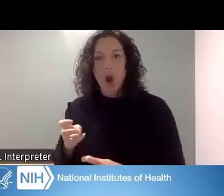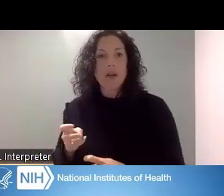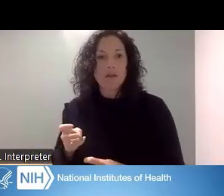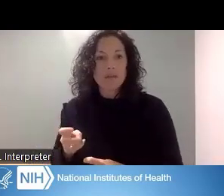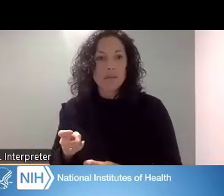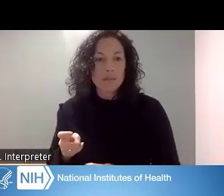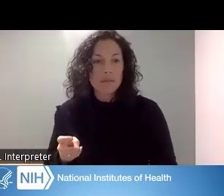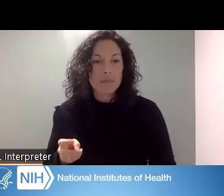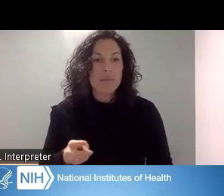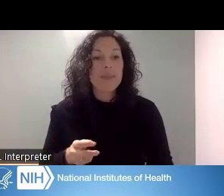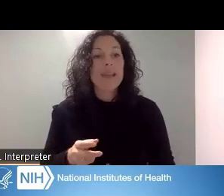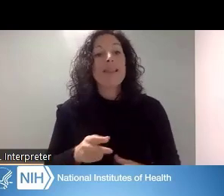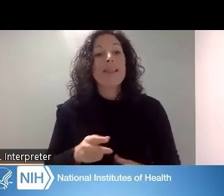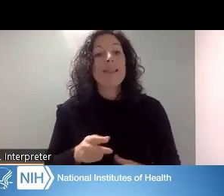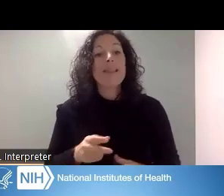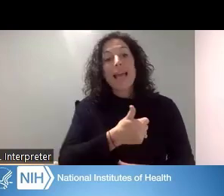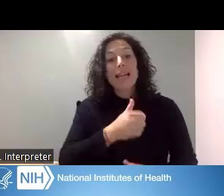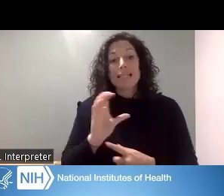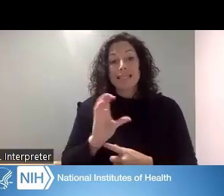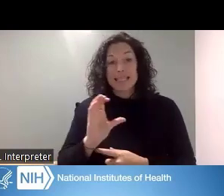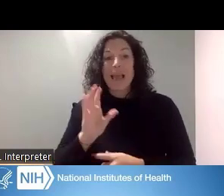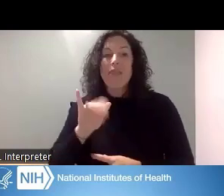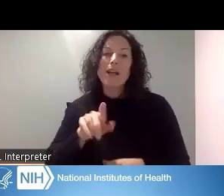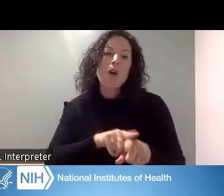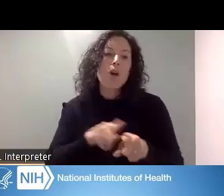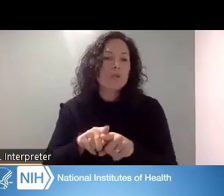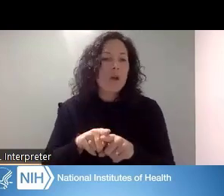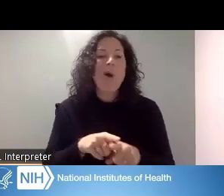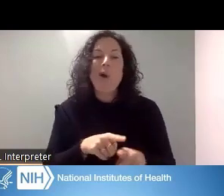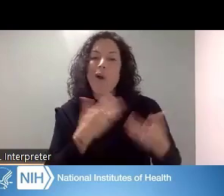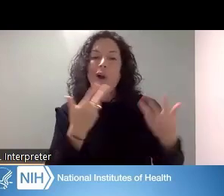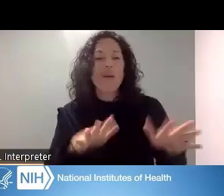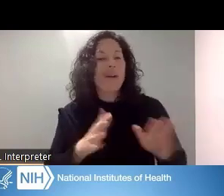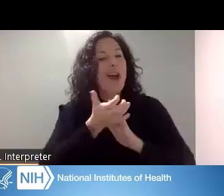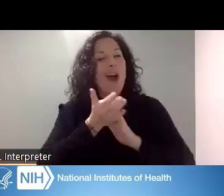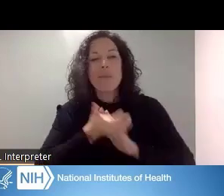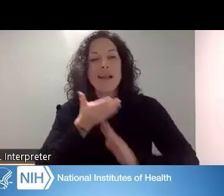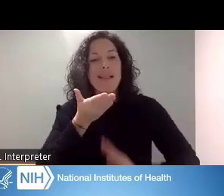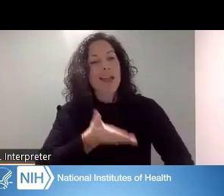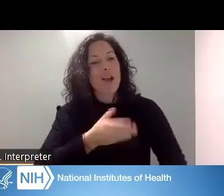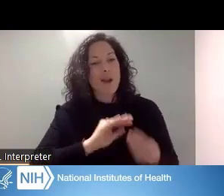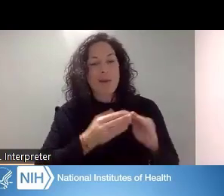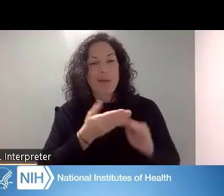And then field 10c is also a prepopulated field. It's a calculation cash on hand,